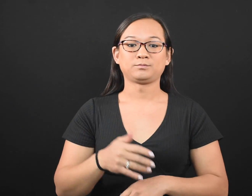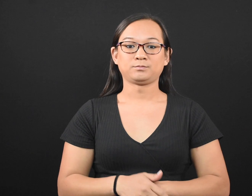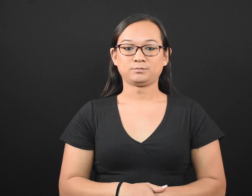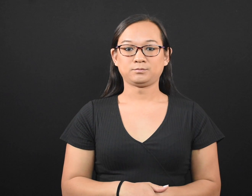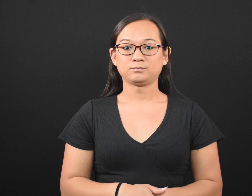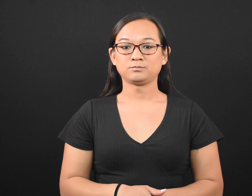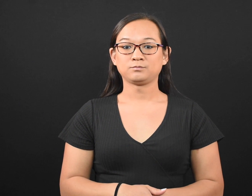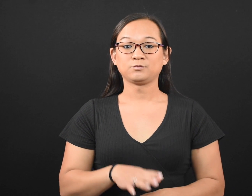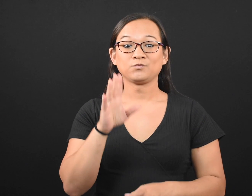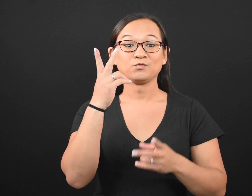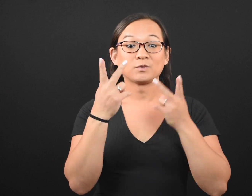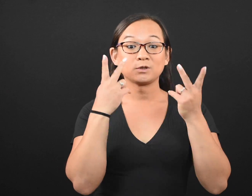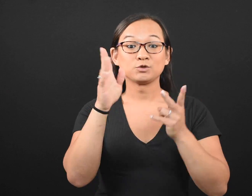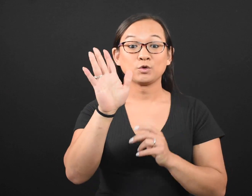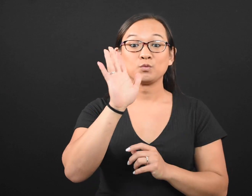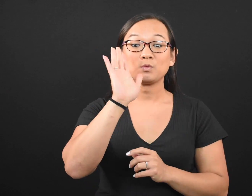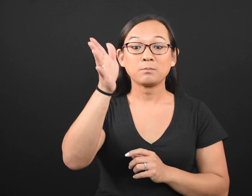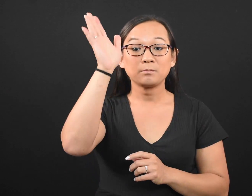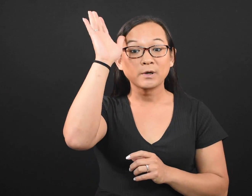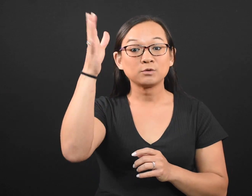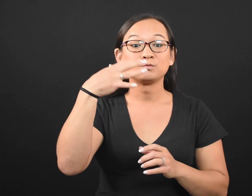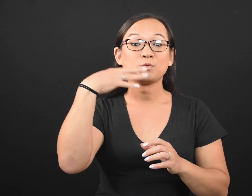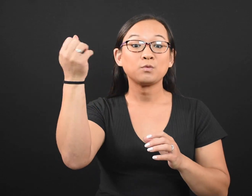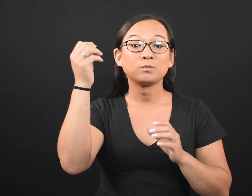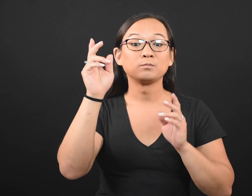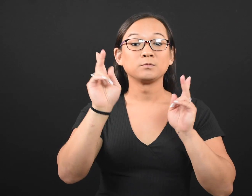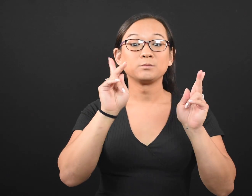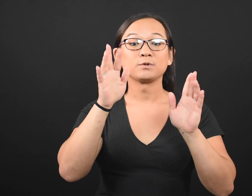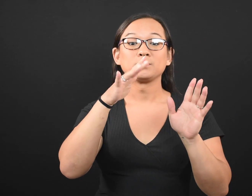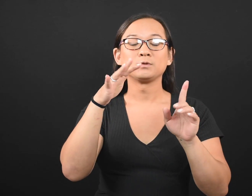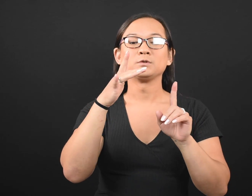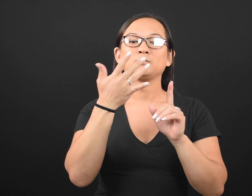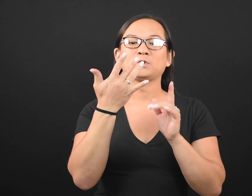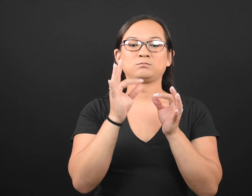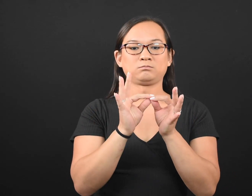household (like at schools or other settings). ● Consider postponing visits or trips to see